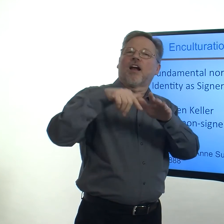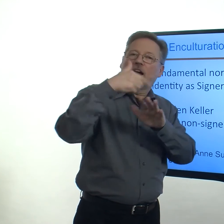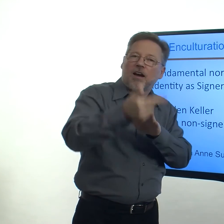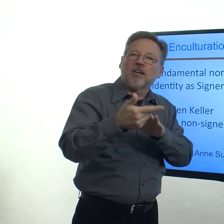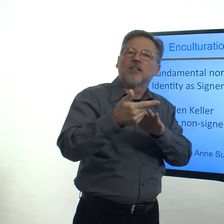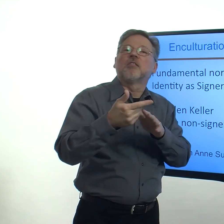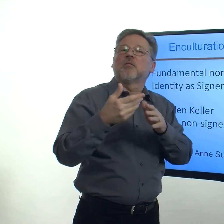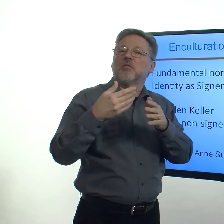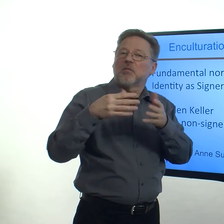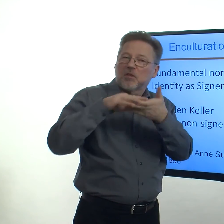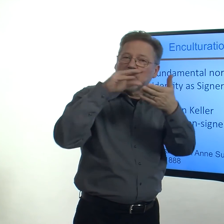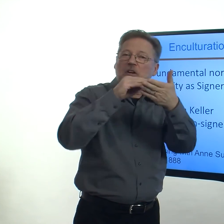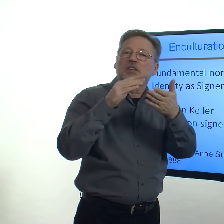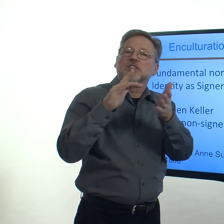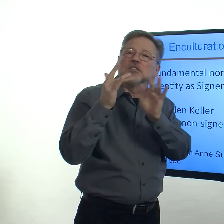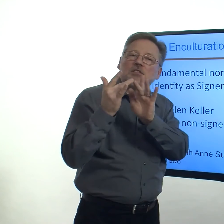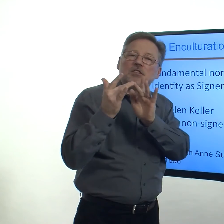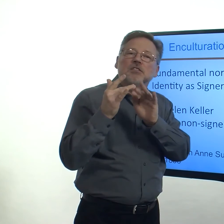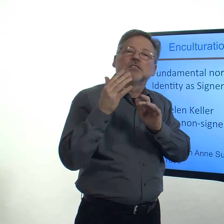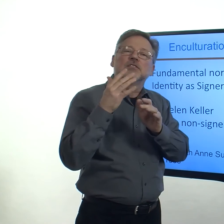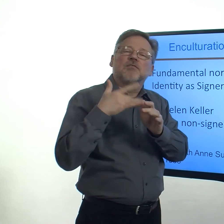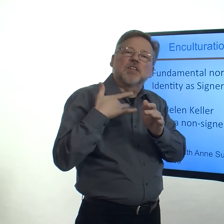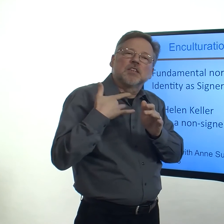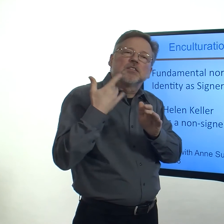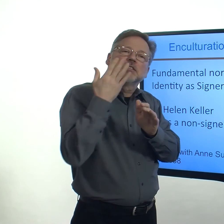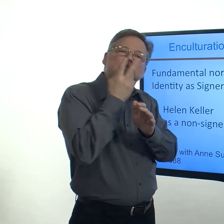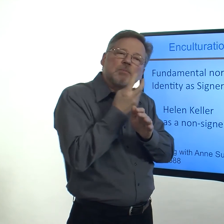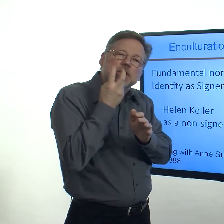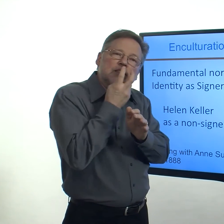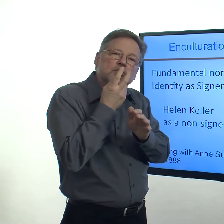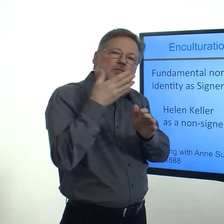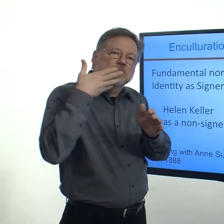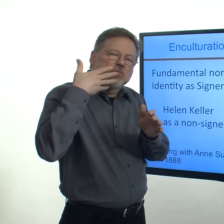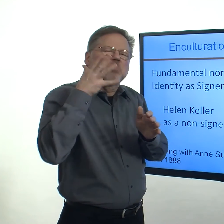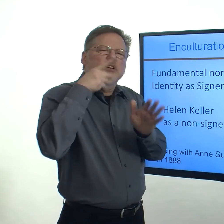Having mastered that, she later learned some lip-reading by touching people’s faces.